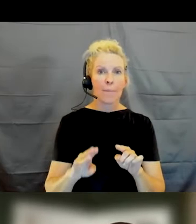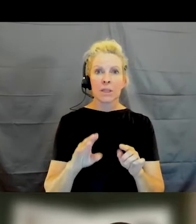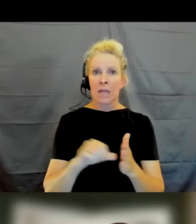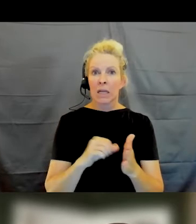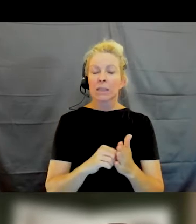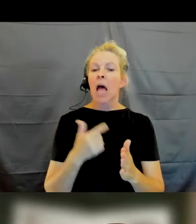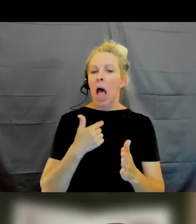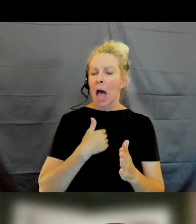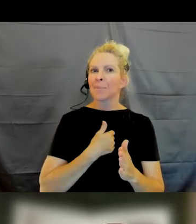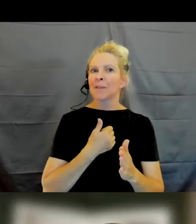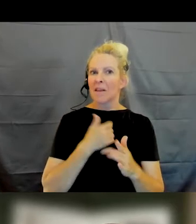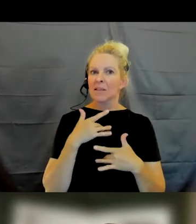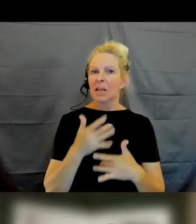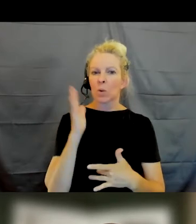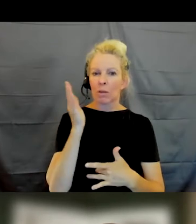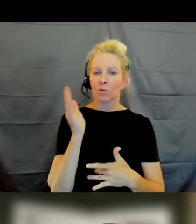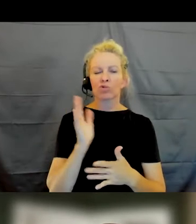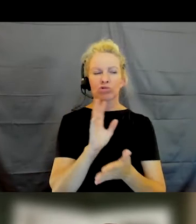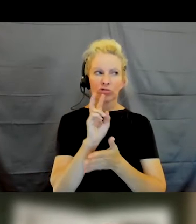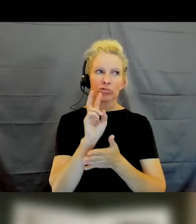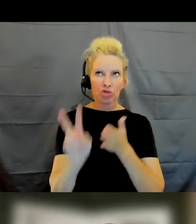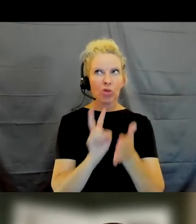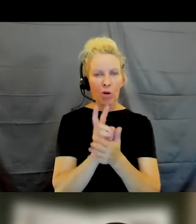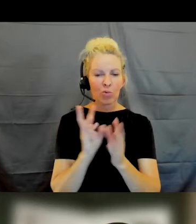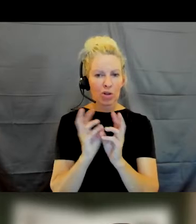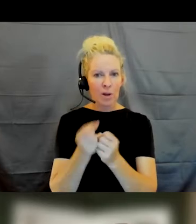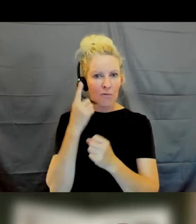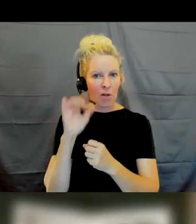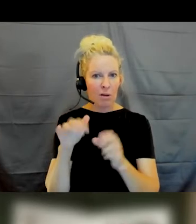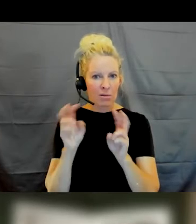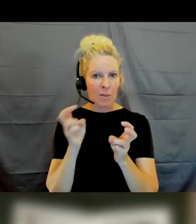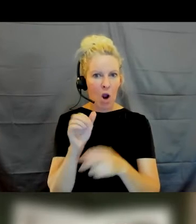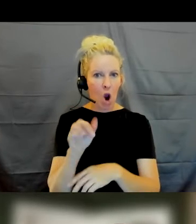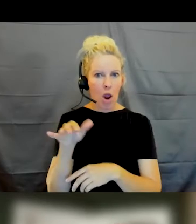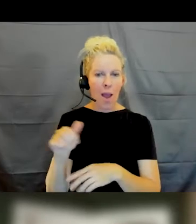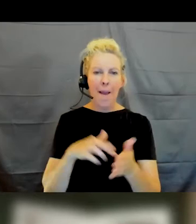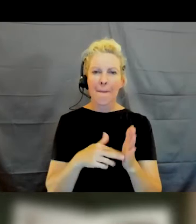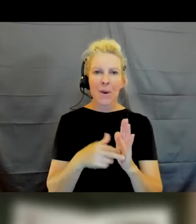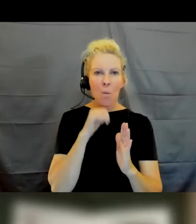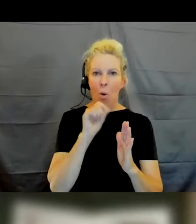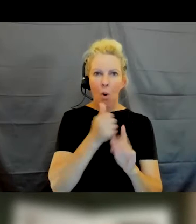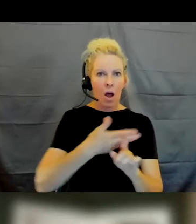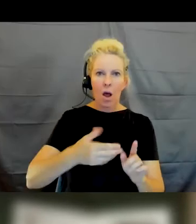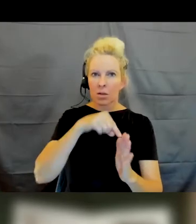going to go into the weeds too far. When we are doing code reviews we want to make sure our use